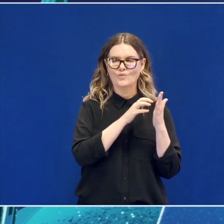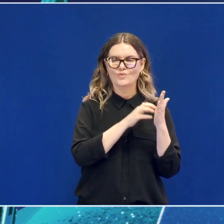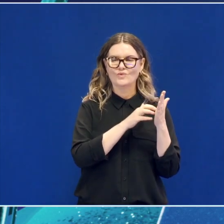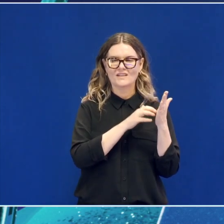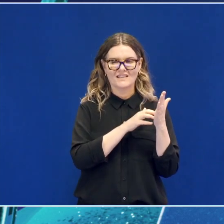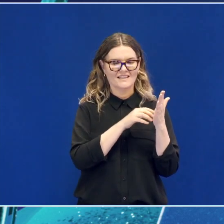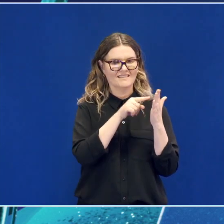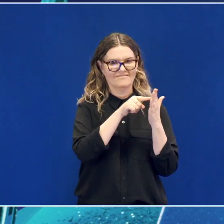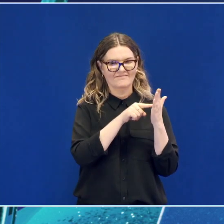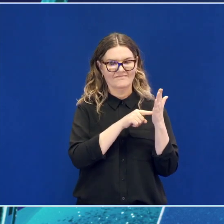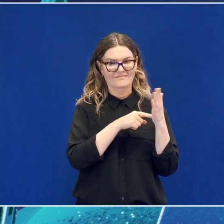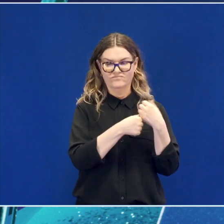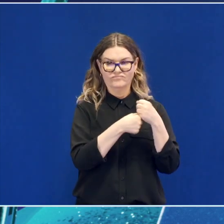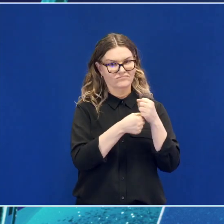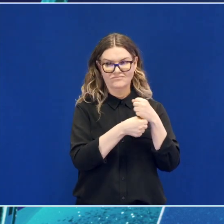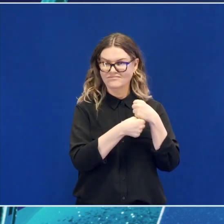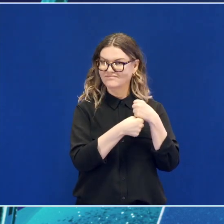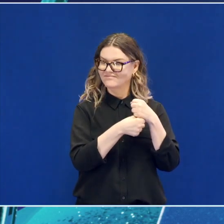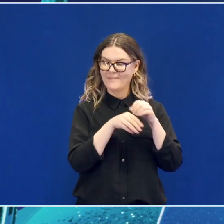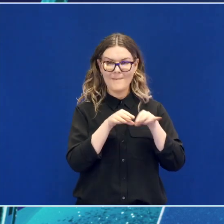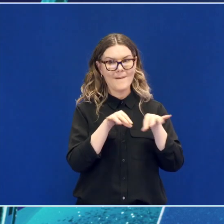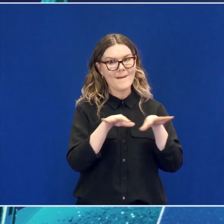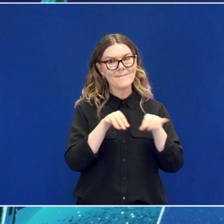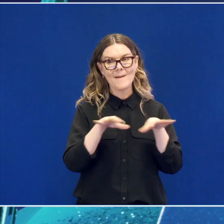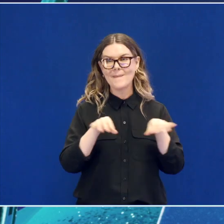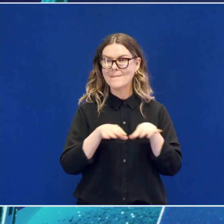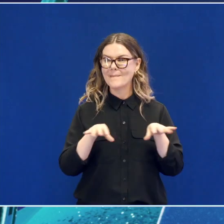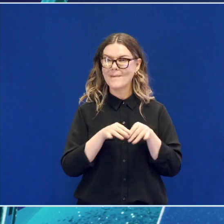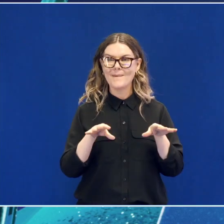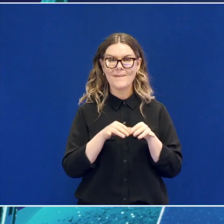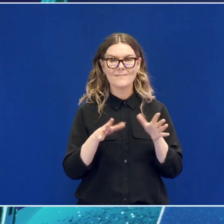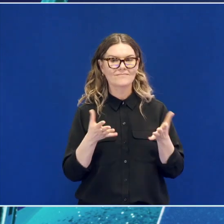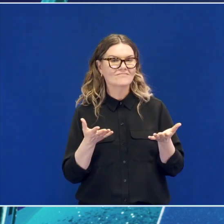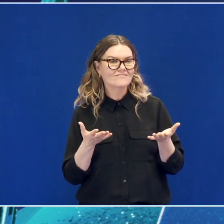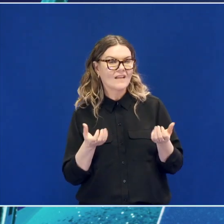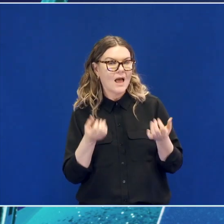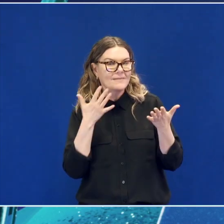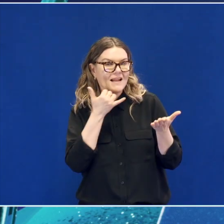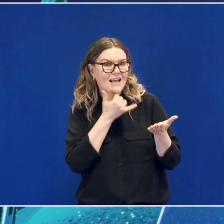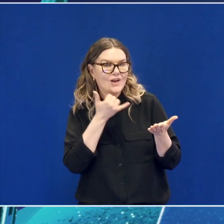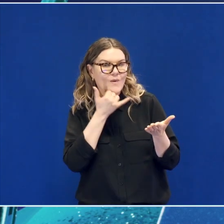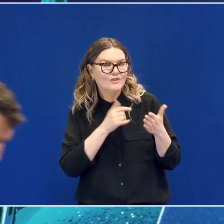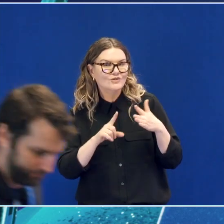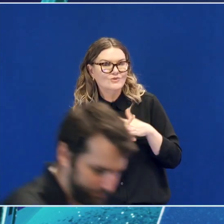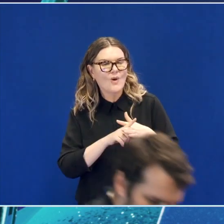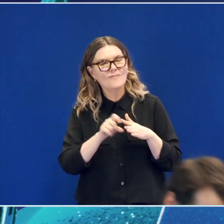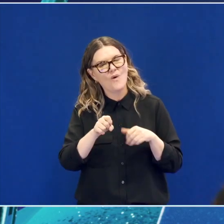to find could actually increase, but on a unit level, it's probably going to be around the same.